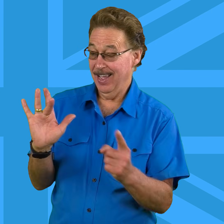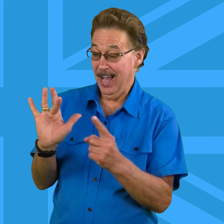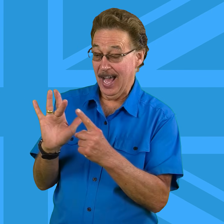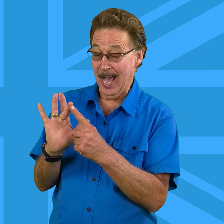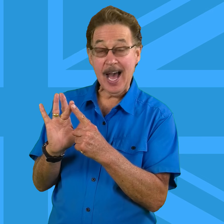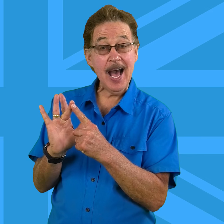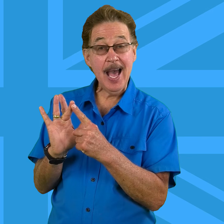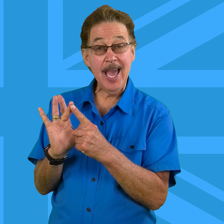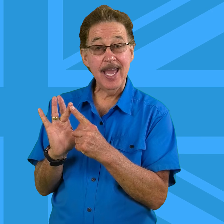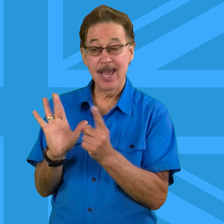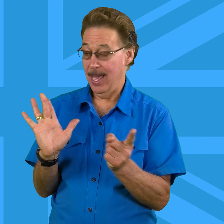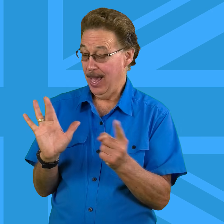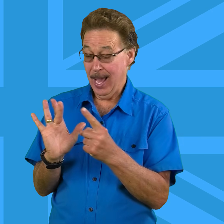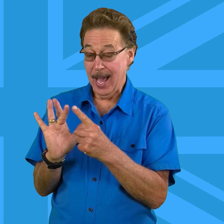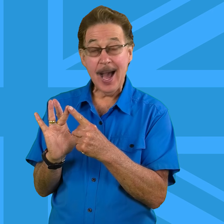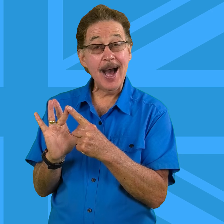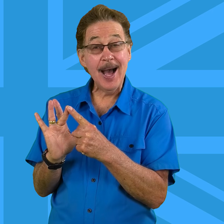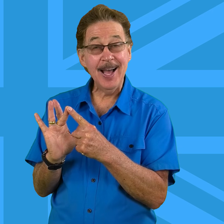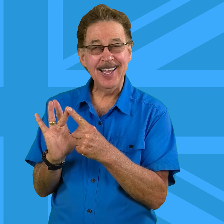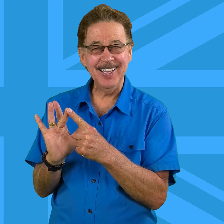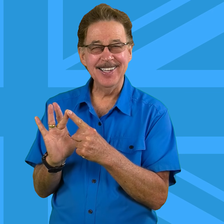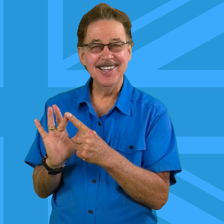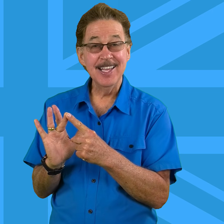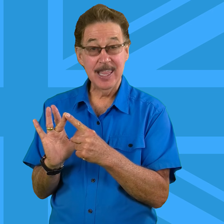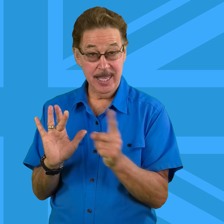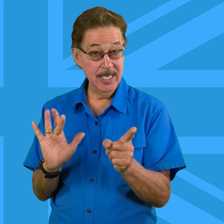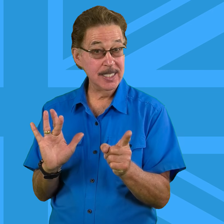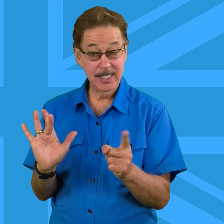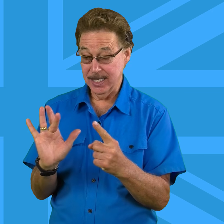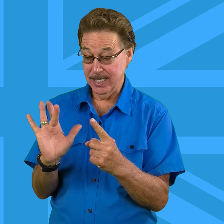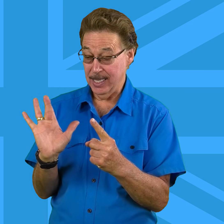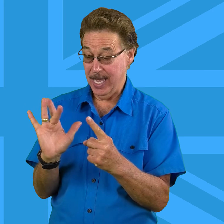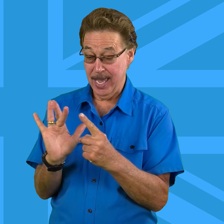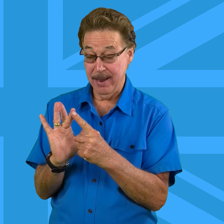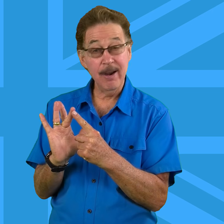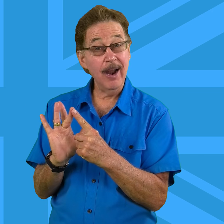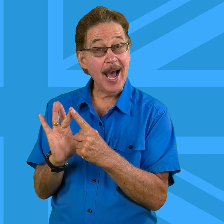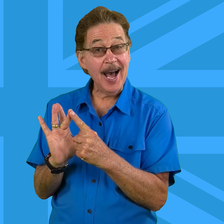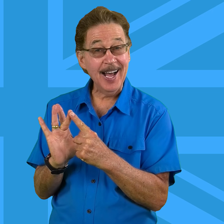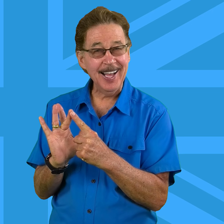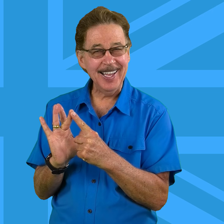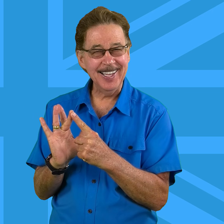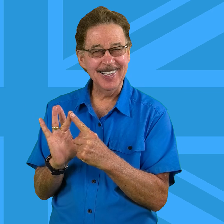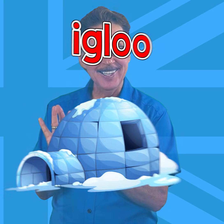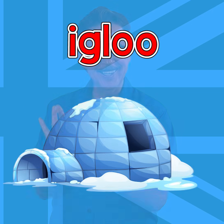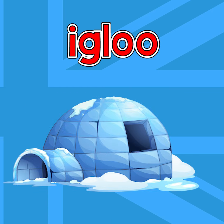I, i, this is the letter i